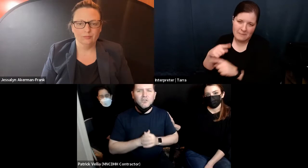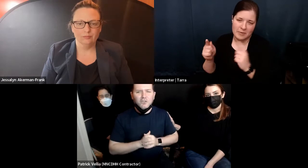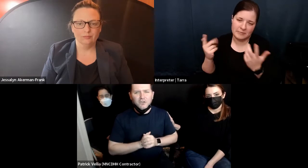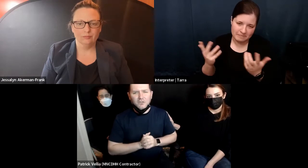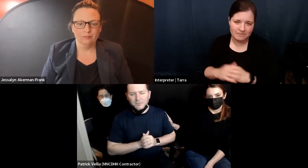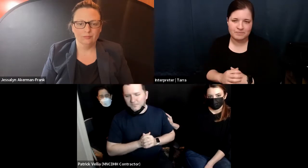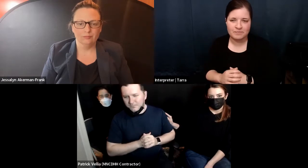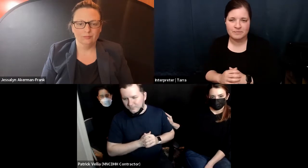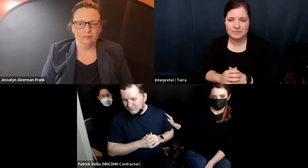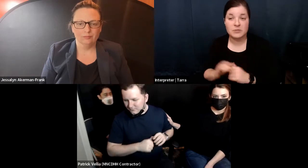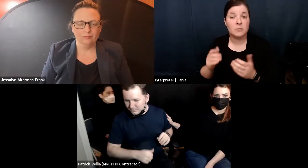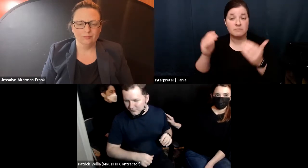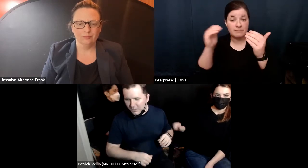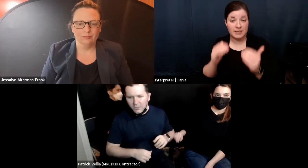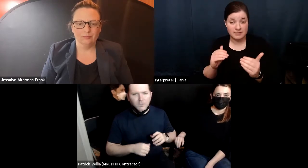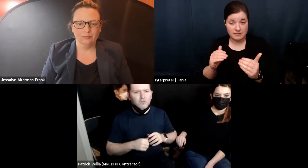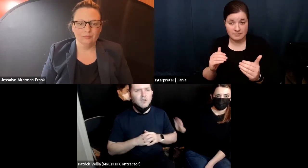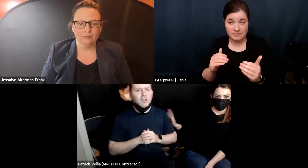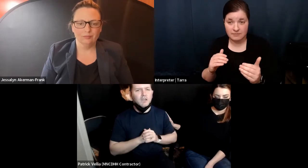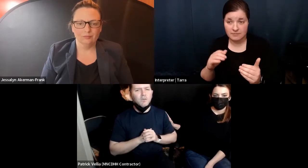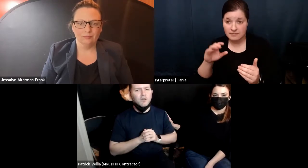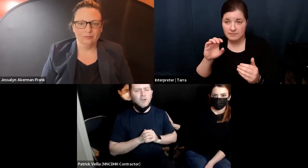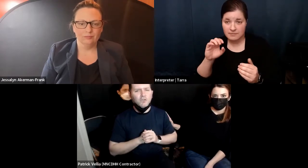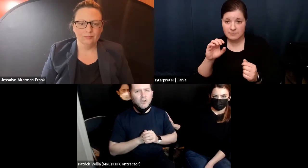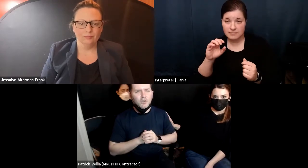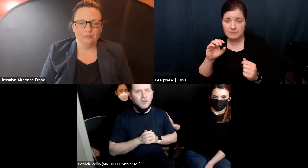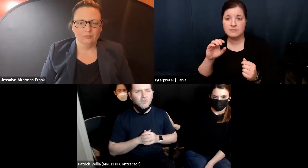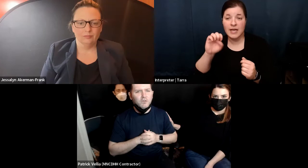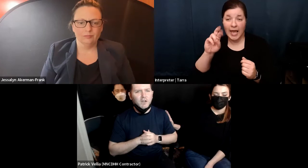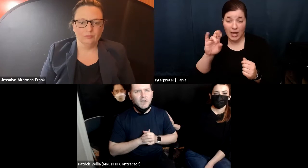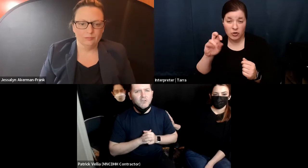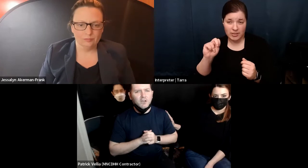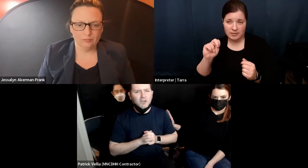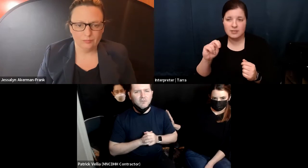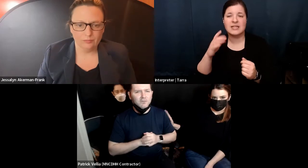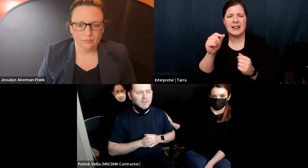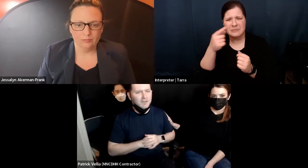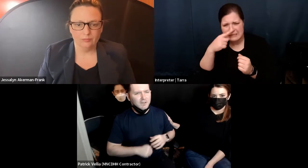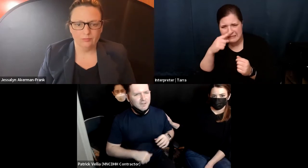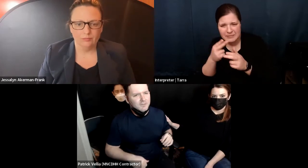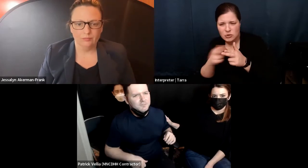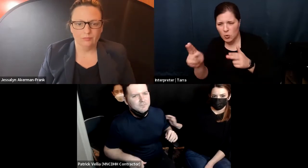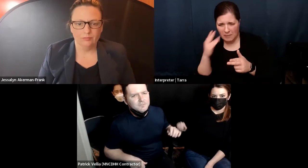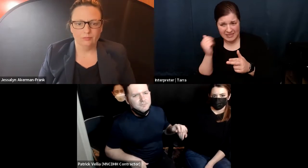So I texted it to another person, friend of mine, and he told me which -- [ didn't understand the end of what Patrick said ] So that's a few challenges that I face in the community.